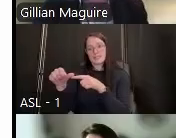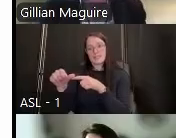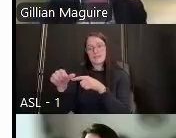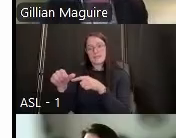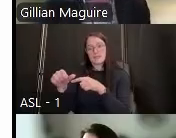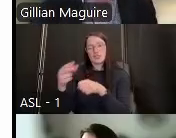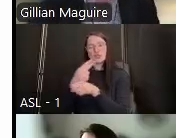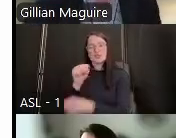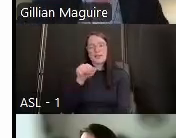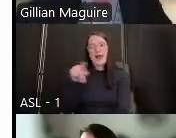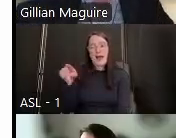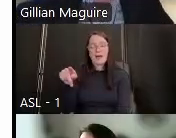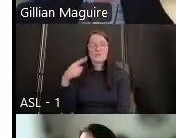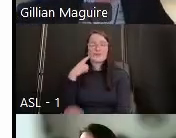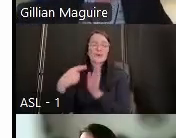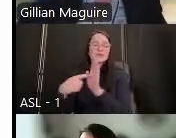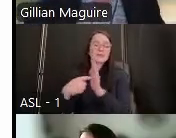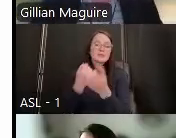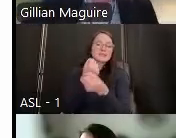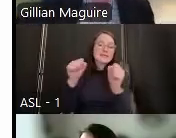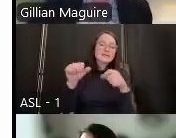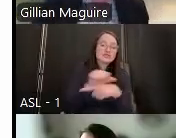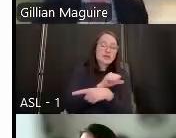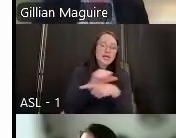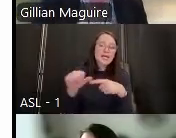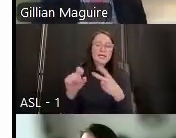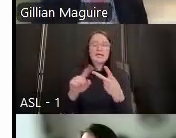food, allergy type trainings that all of our team members do. So,